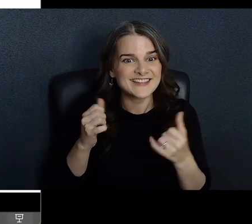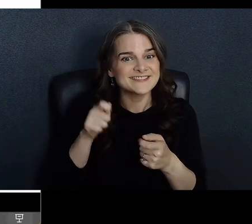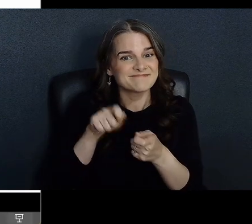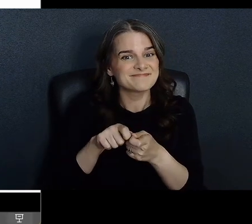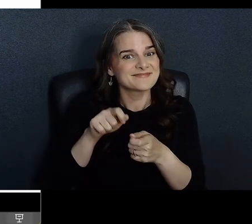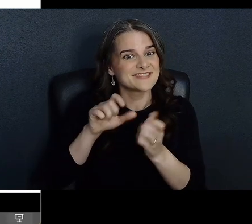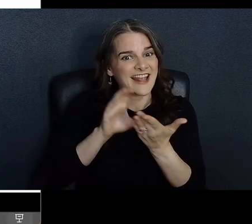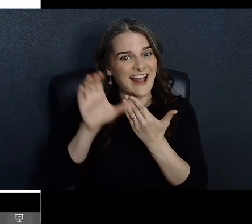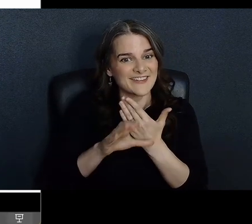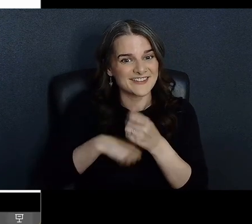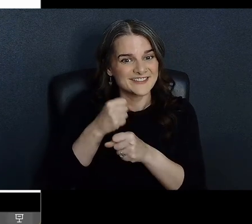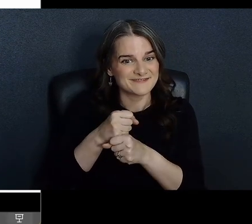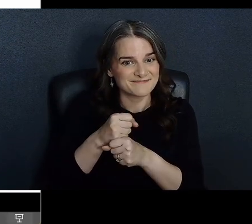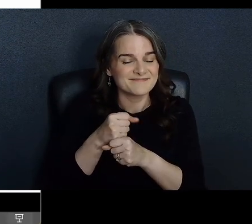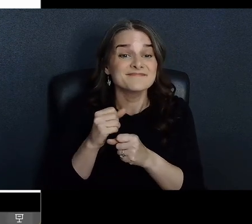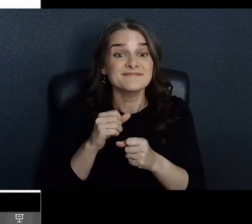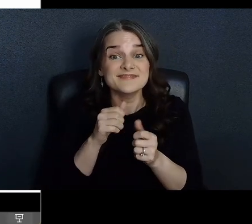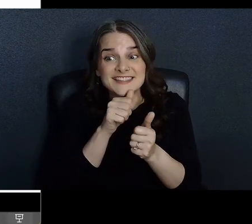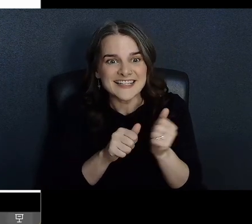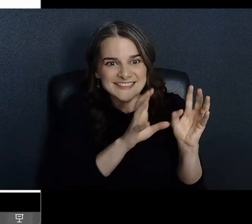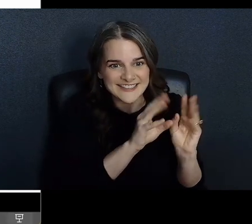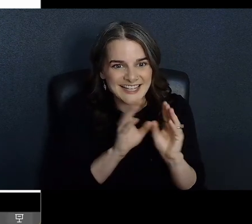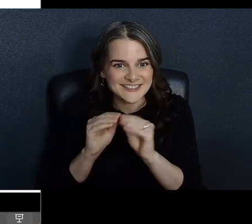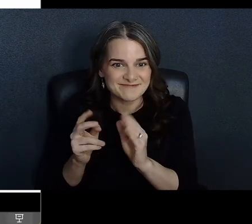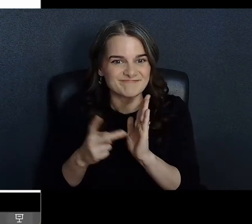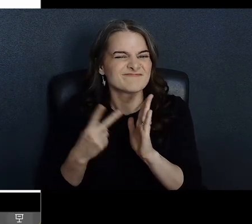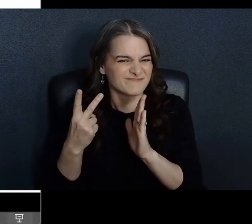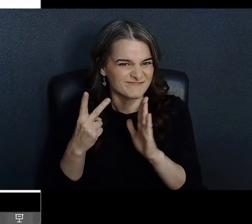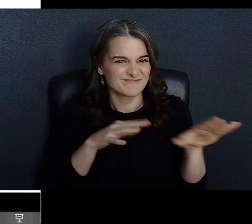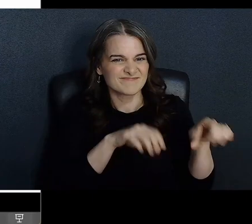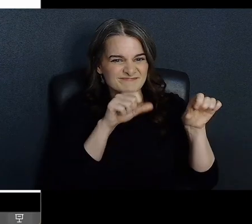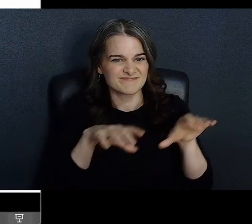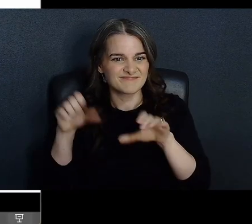So each session is held twice, the third Thursday of the month,